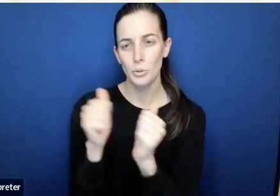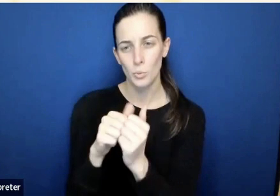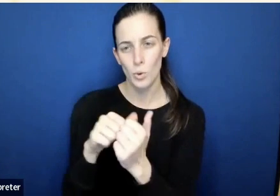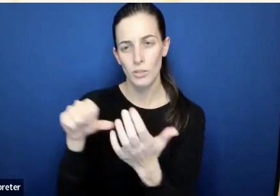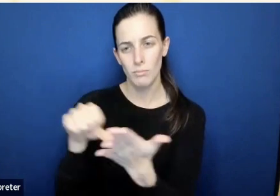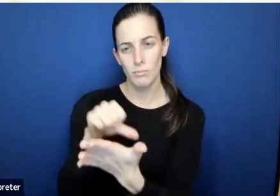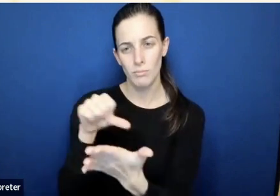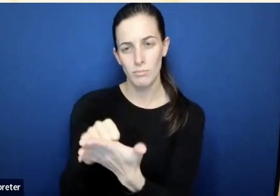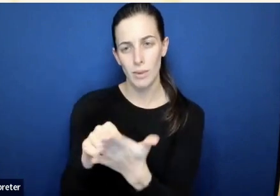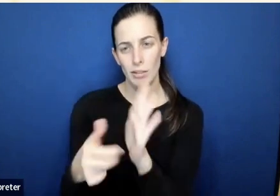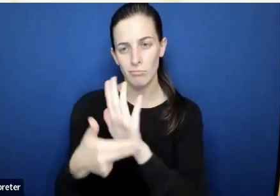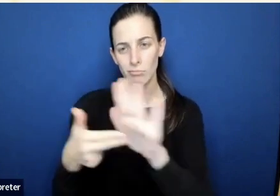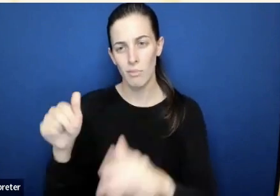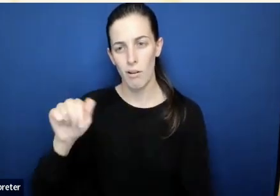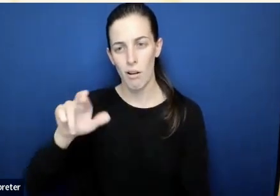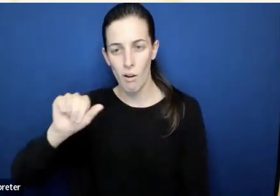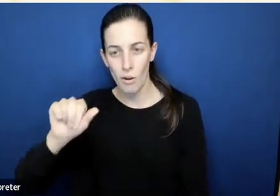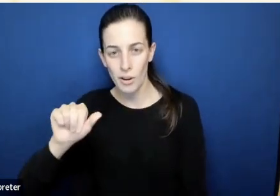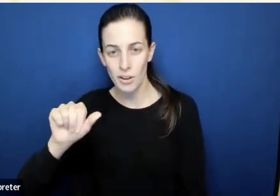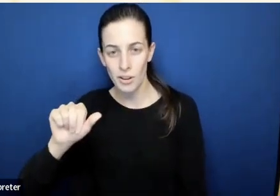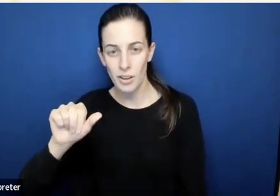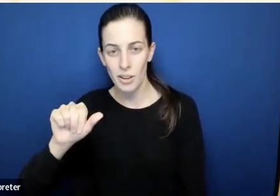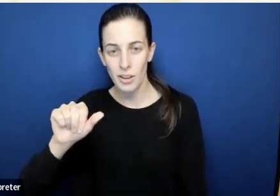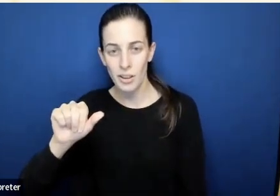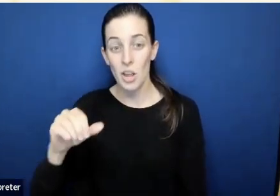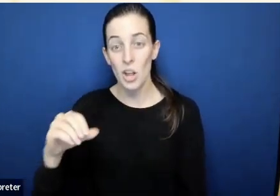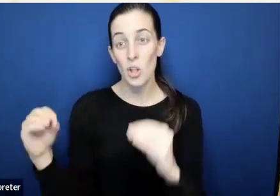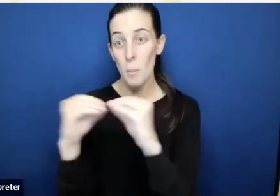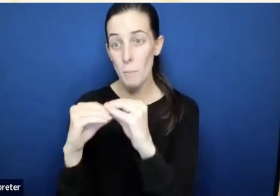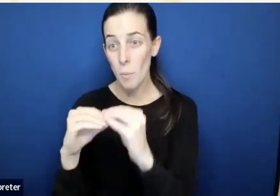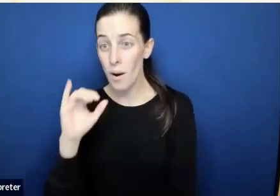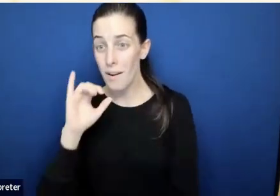The more ARIA attributes that are present, the more accessibility errors were expected.